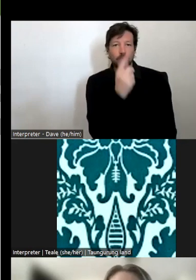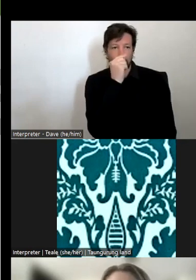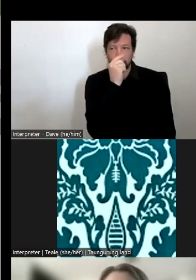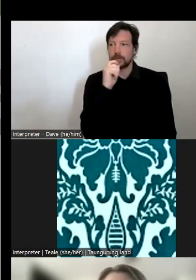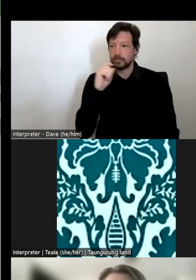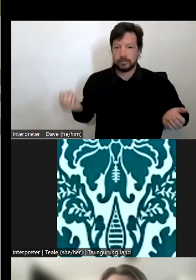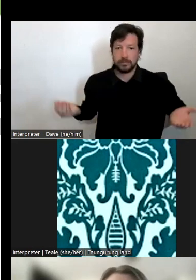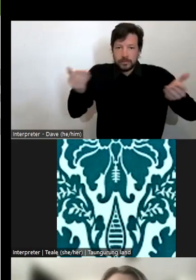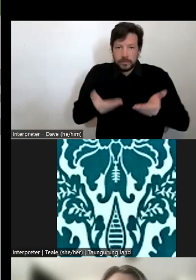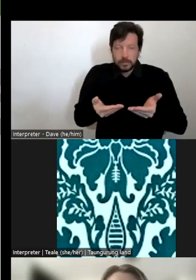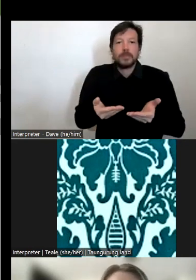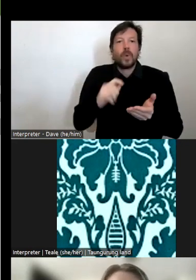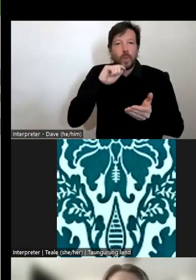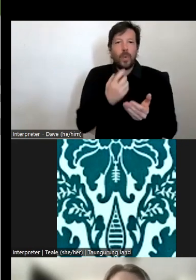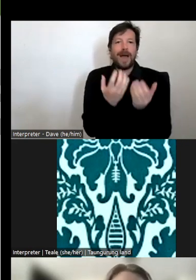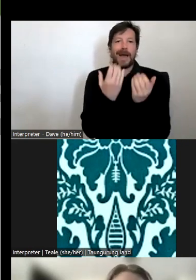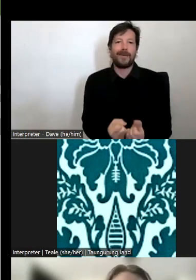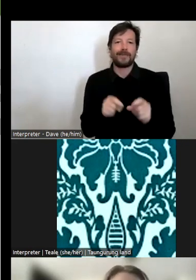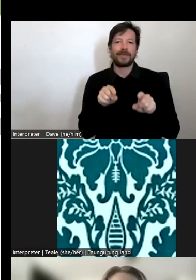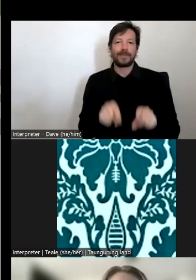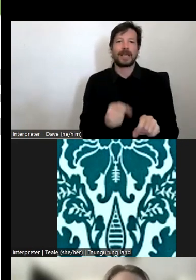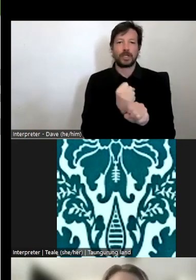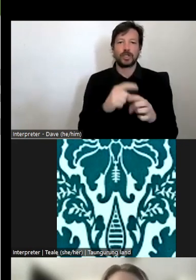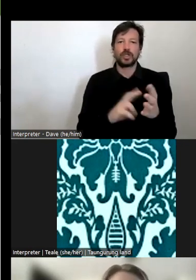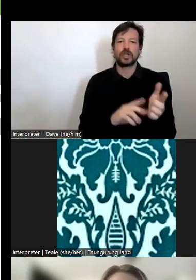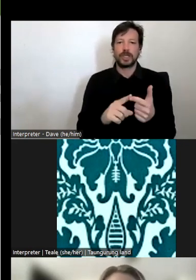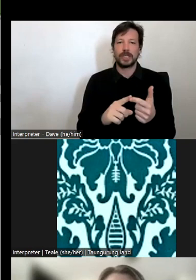of the variant gene, and there's a one in four chance